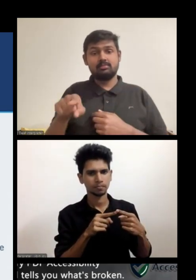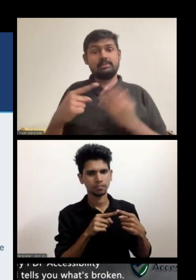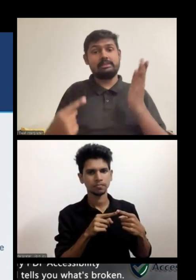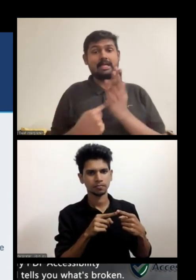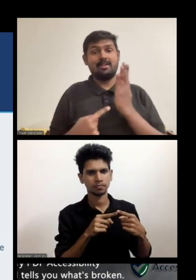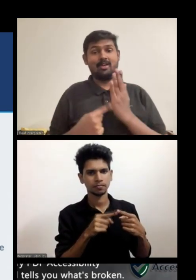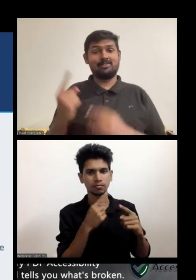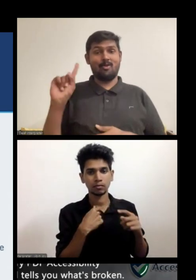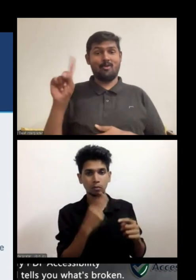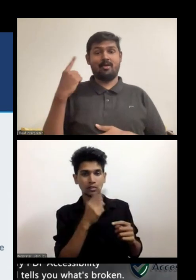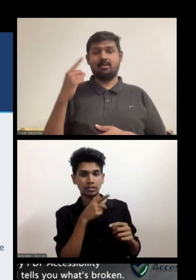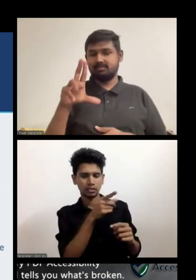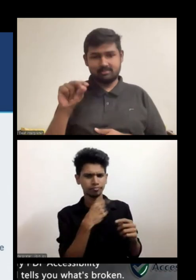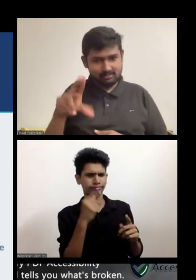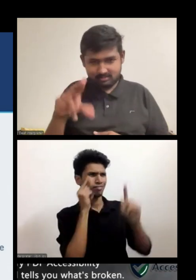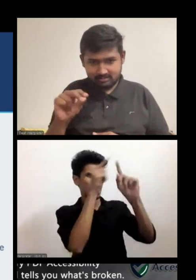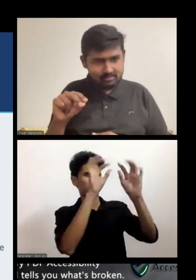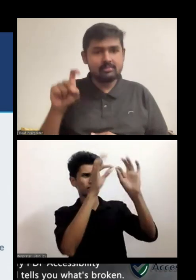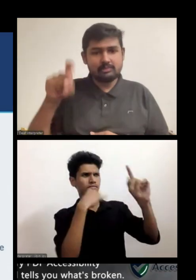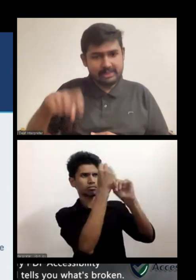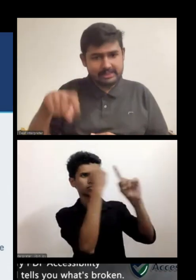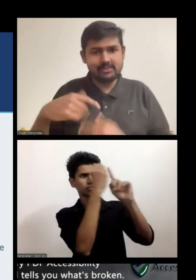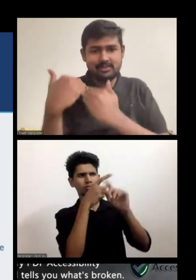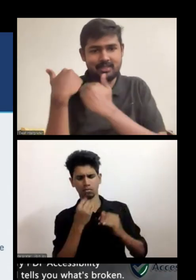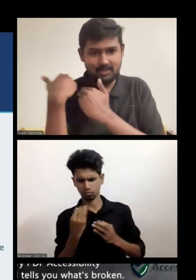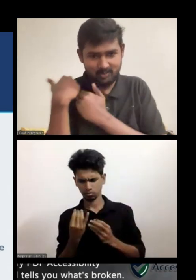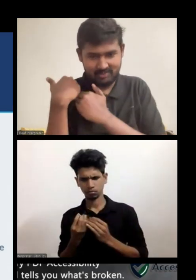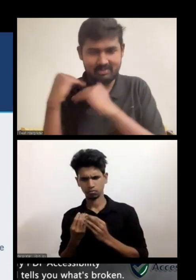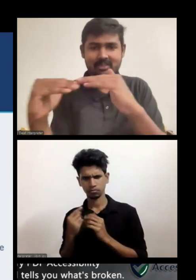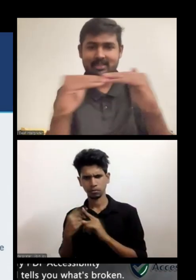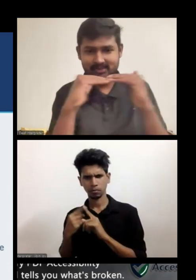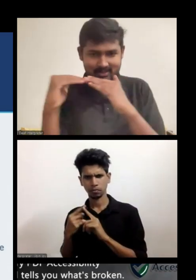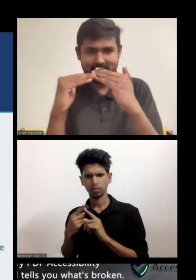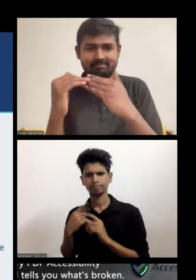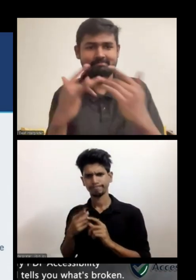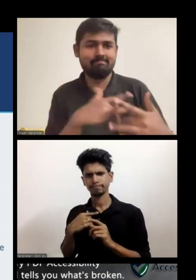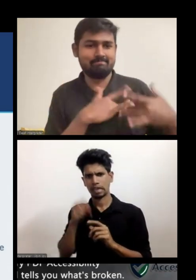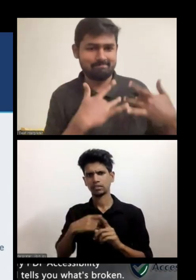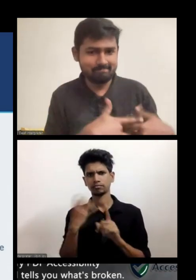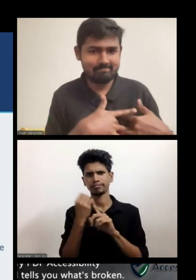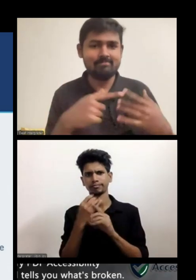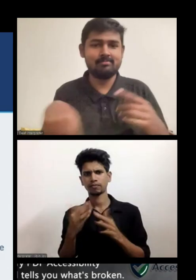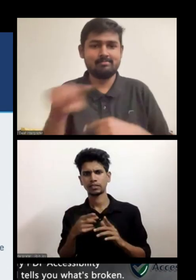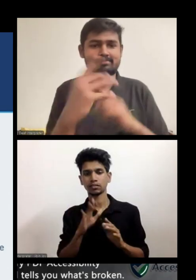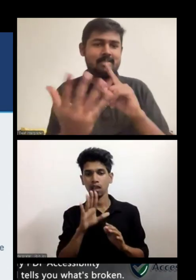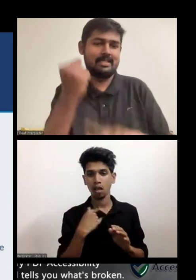We can count it because it is an STQC empanelled certified tool that I found and I think with the